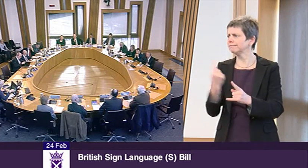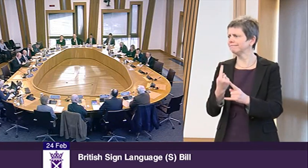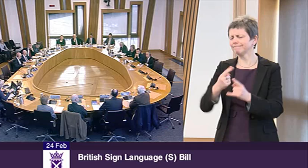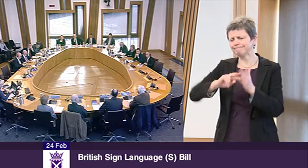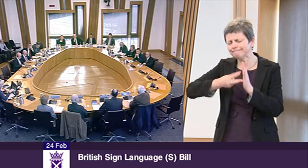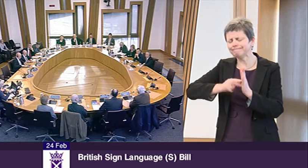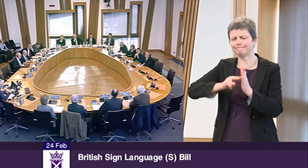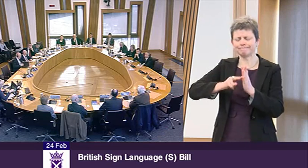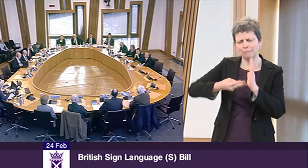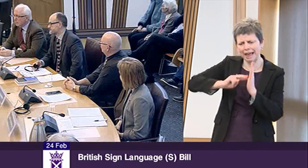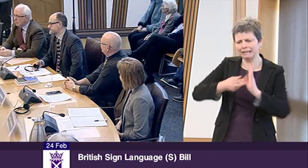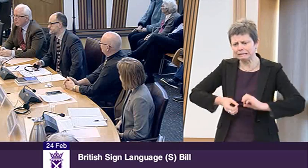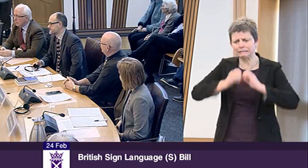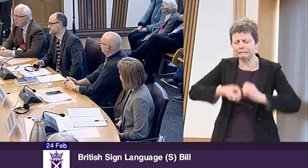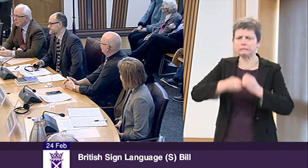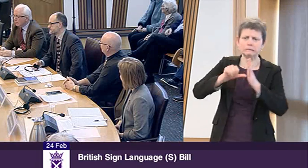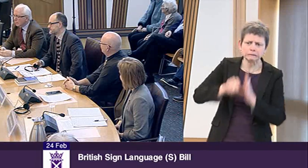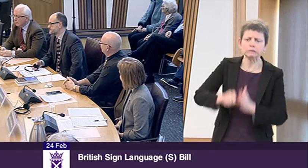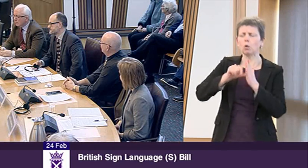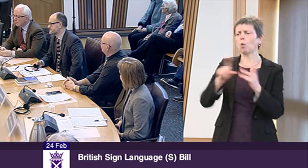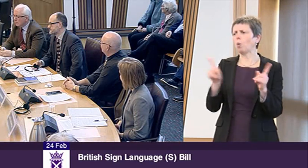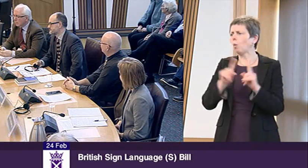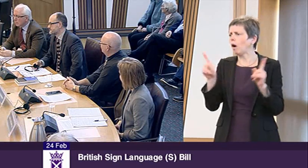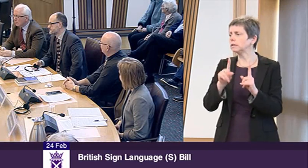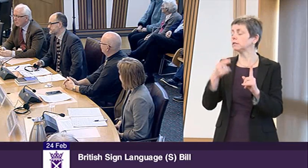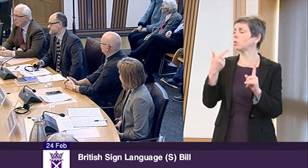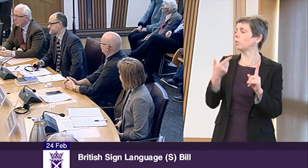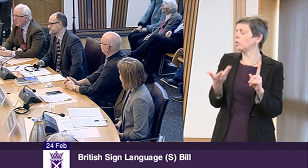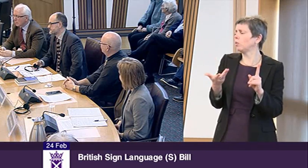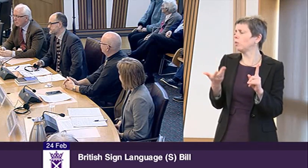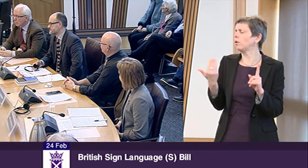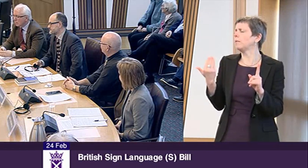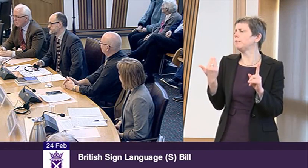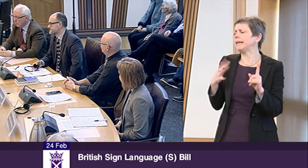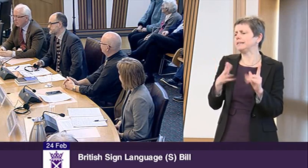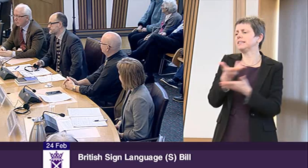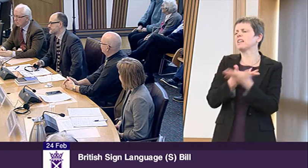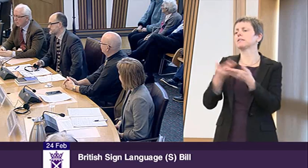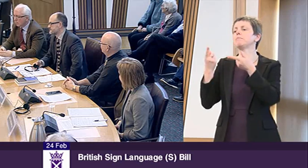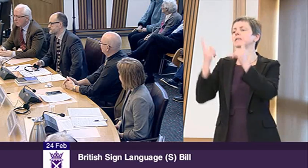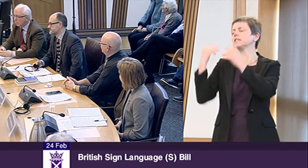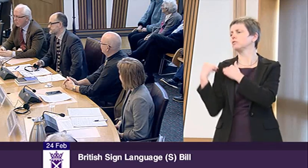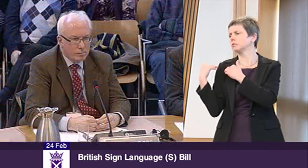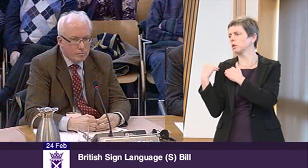that had to produce them and on ministerial responsibility and national advisory boards,